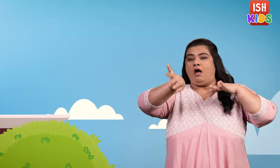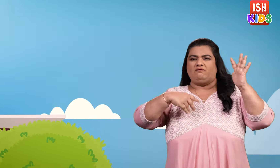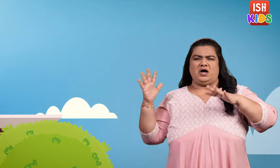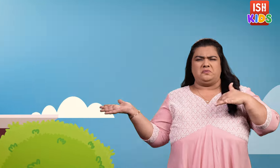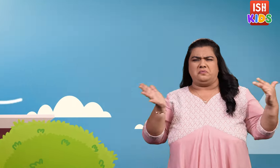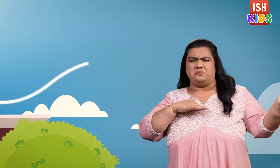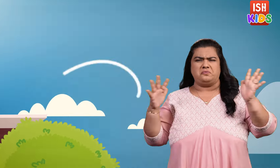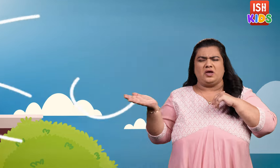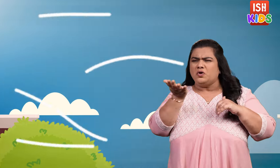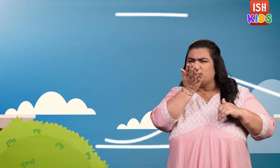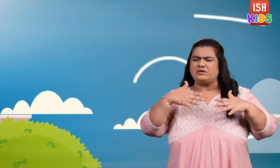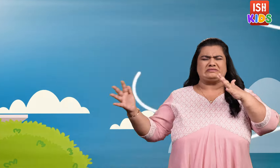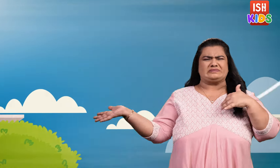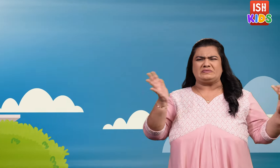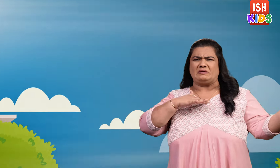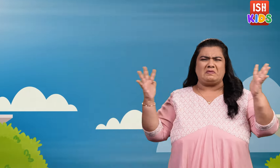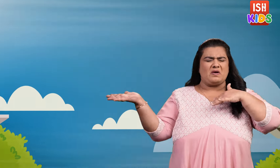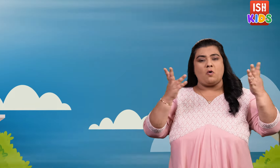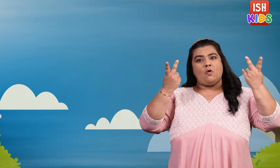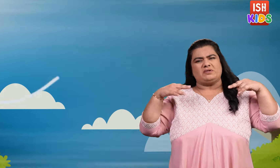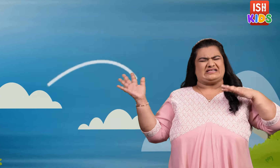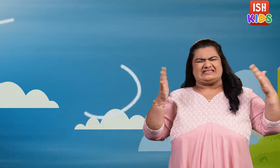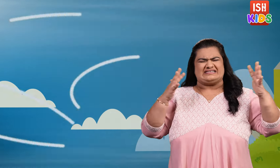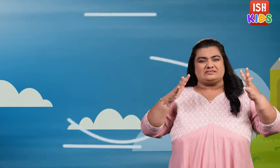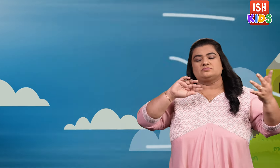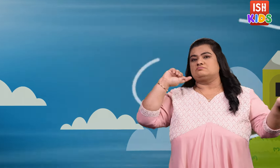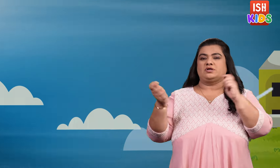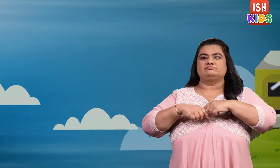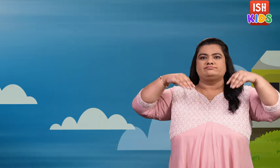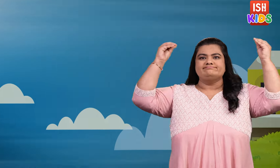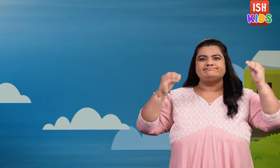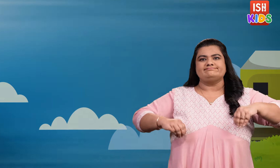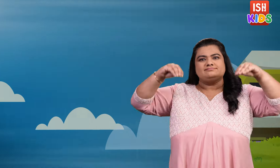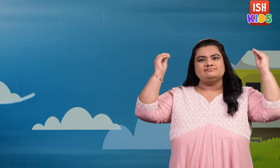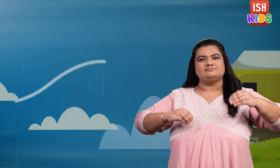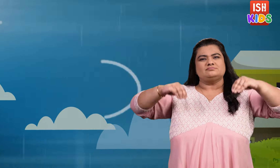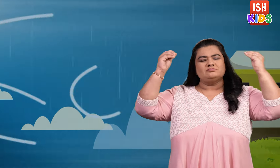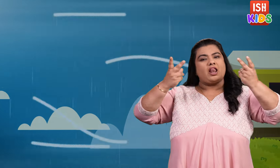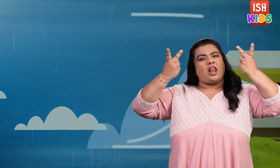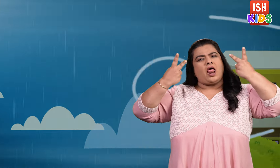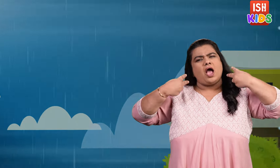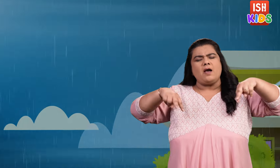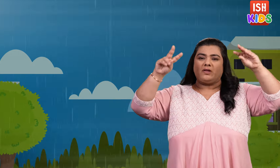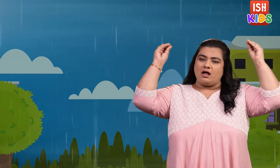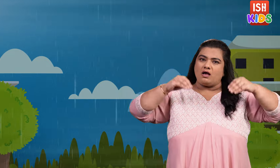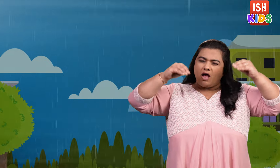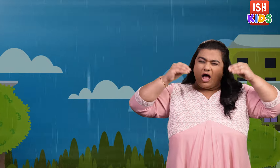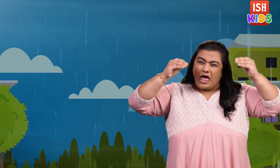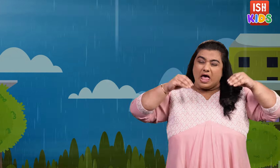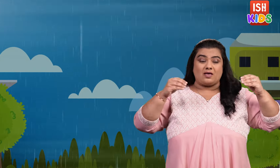There were strong gusts of wind. Suddenly it started raining very heavily!